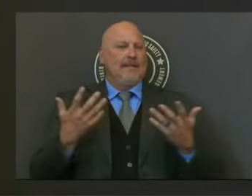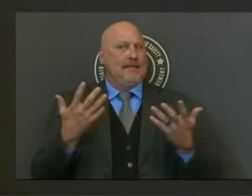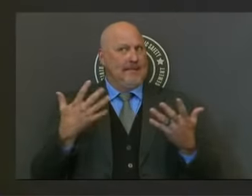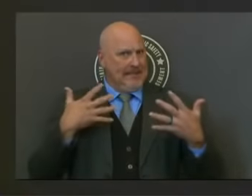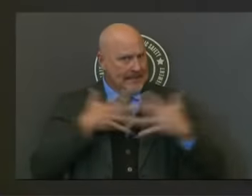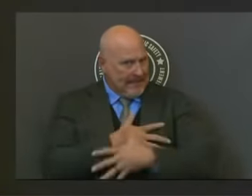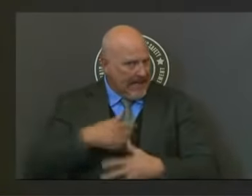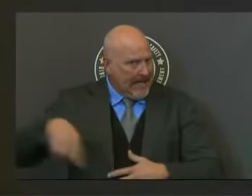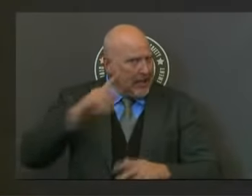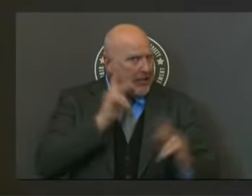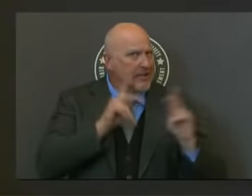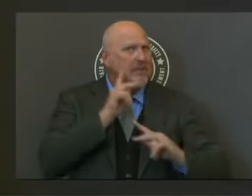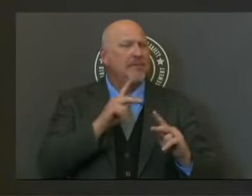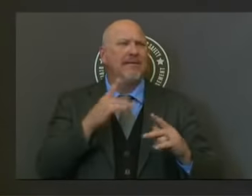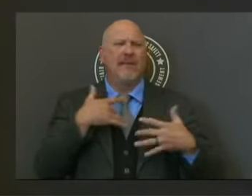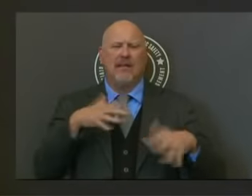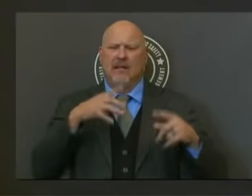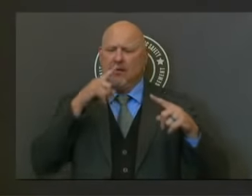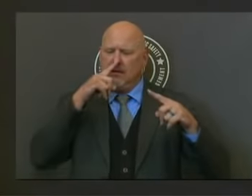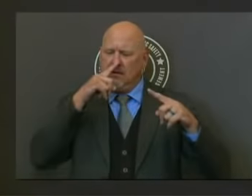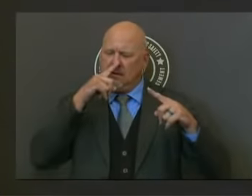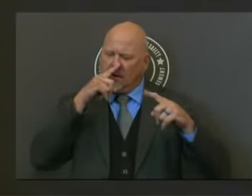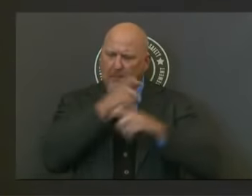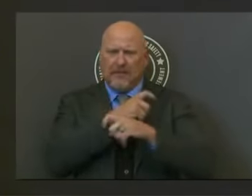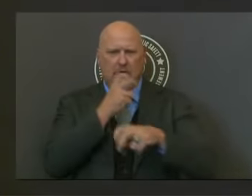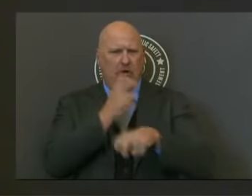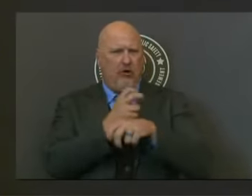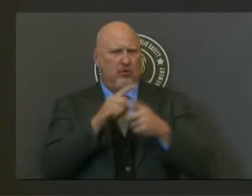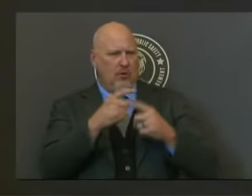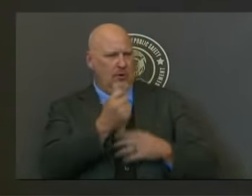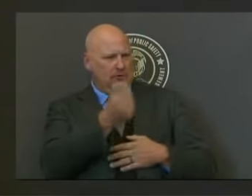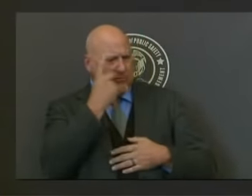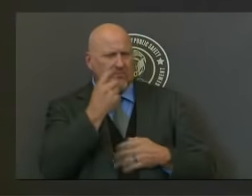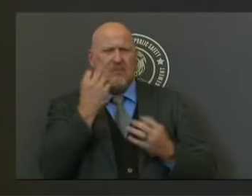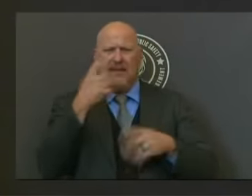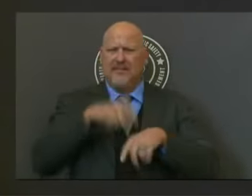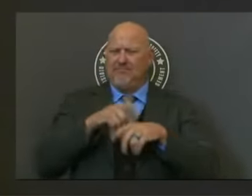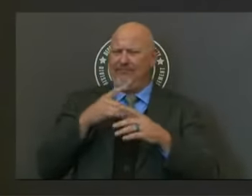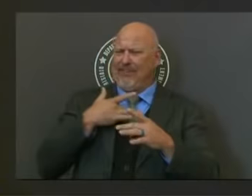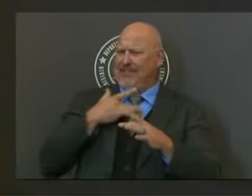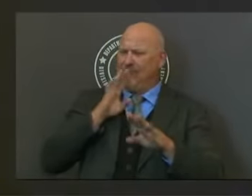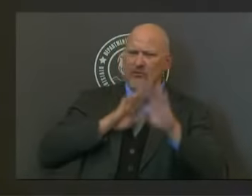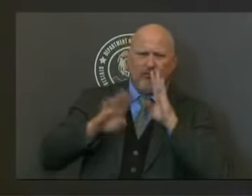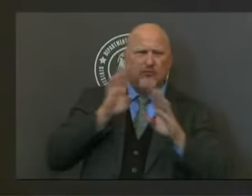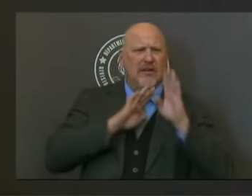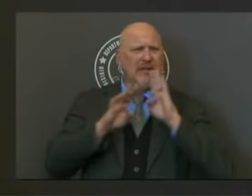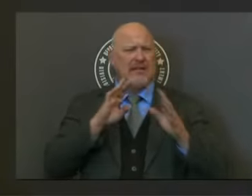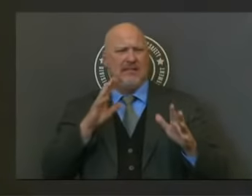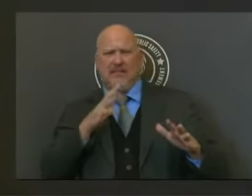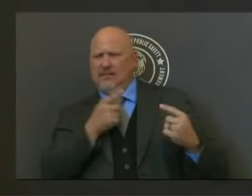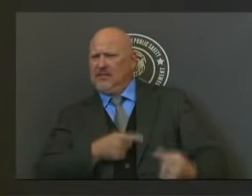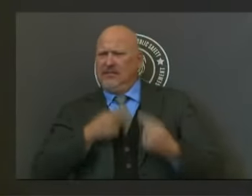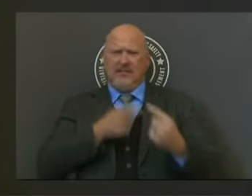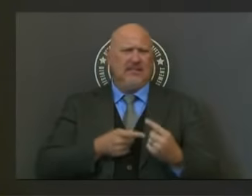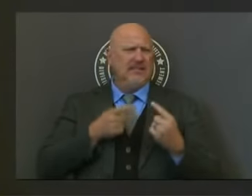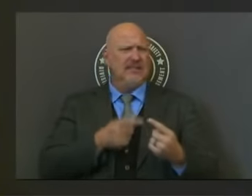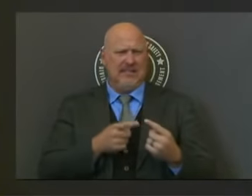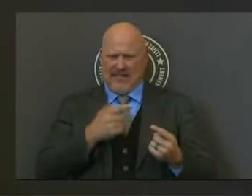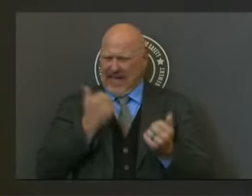so frustrating and all those around rolled into